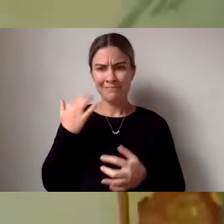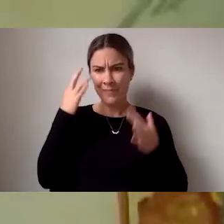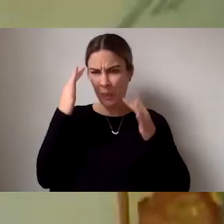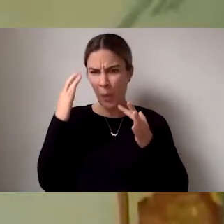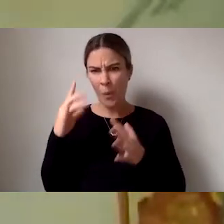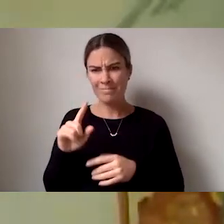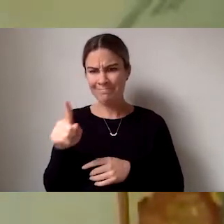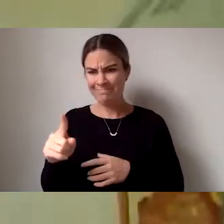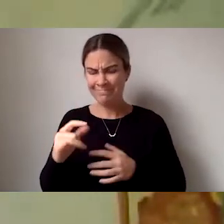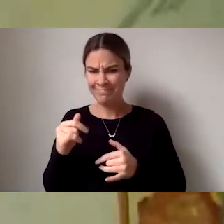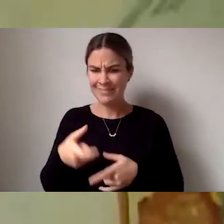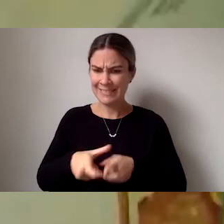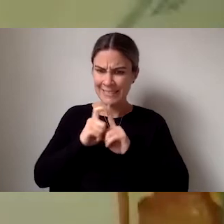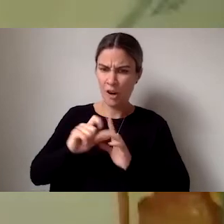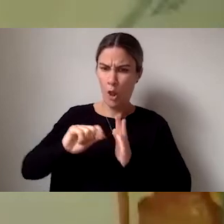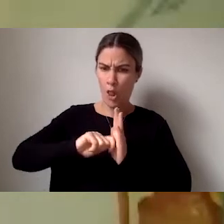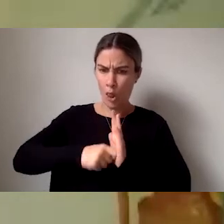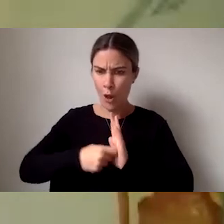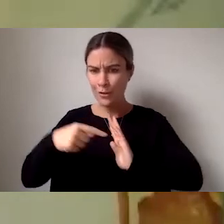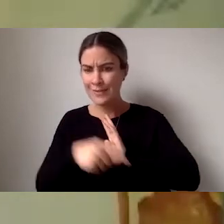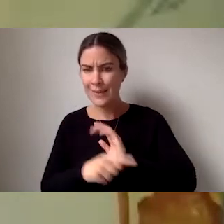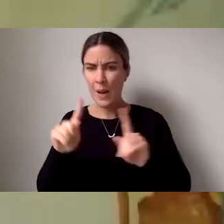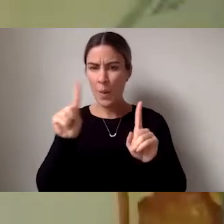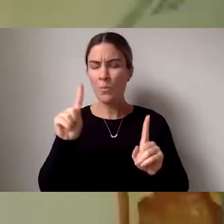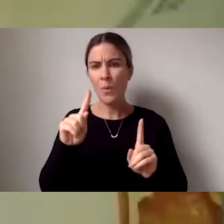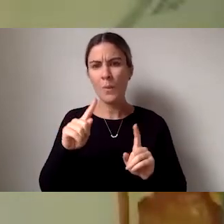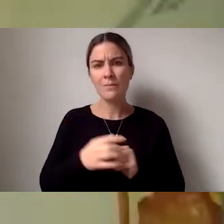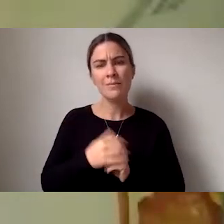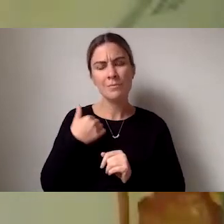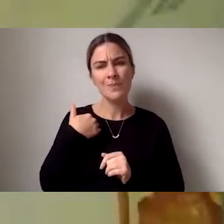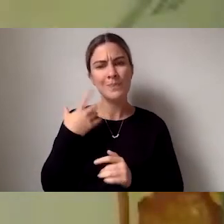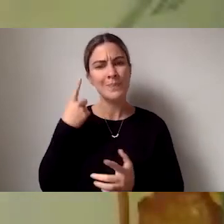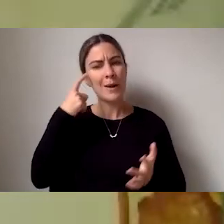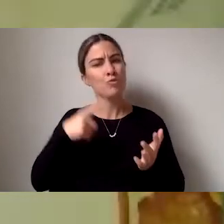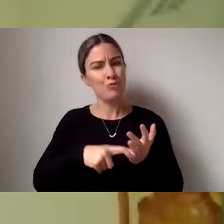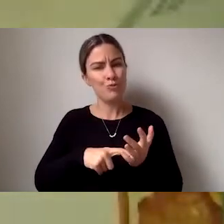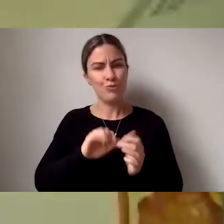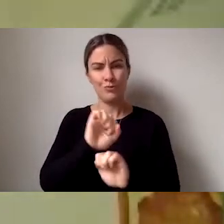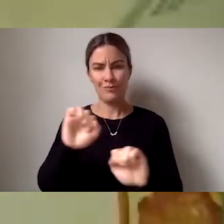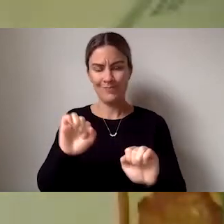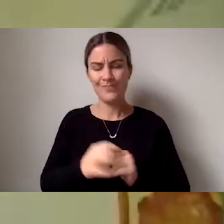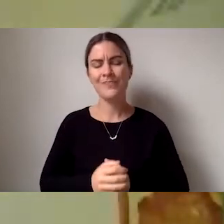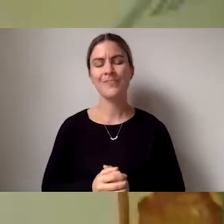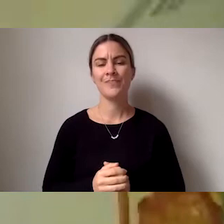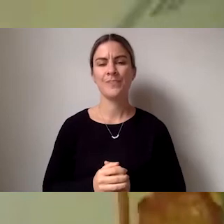Vincent will invite us to engage with and reflect on the power structures that exist and our place within them. Not only in our sector, but in our every day world.